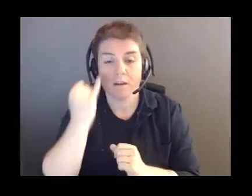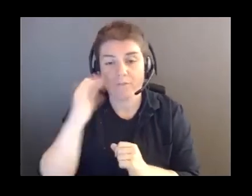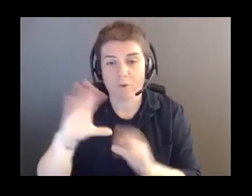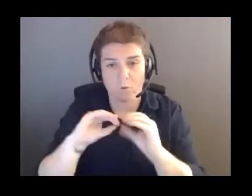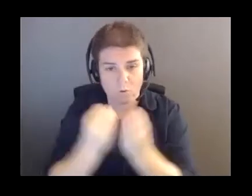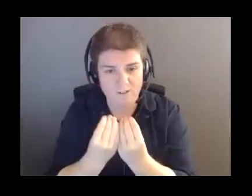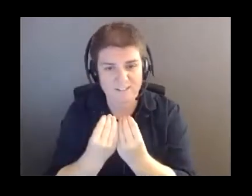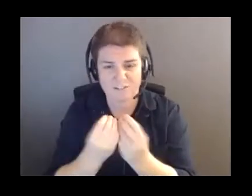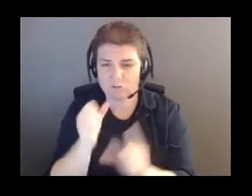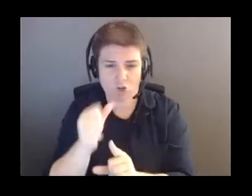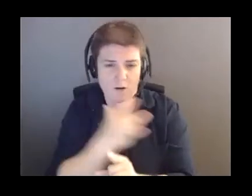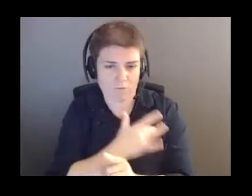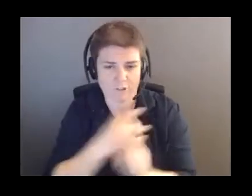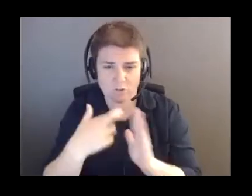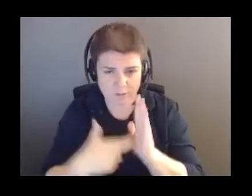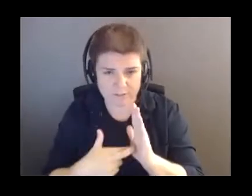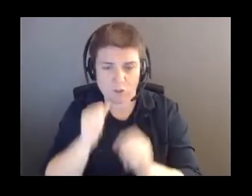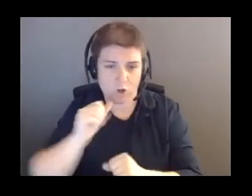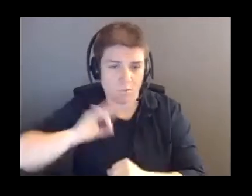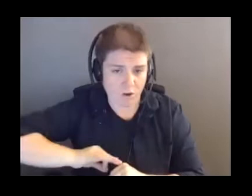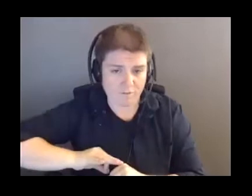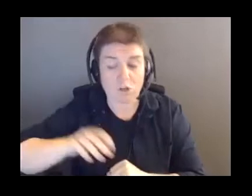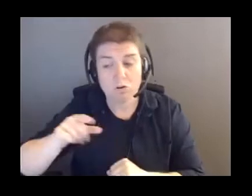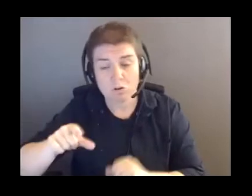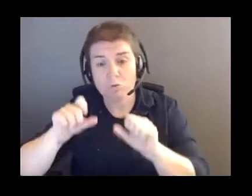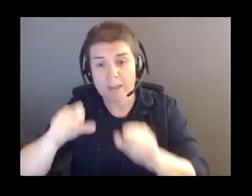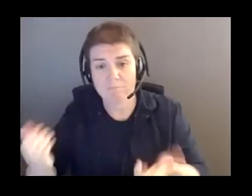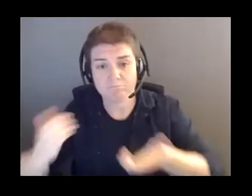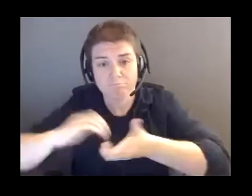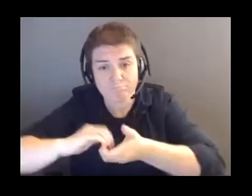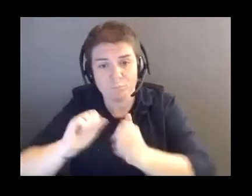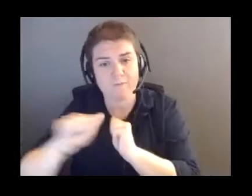a provincially registered non-profit, you may partner with another arts organization